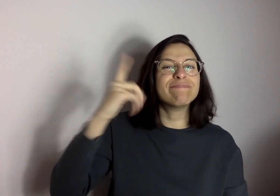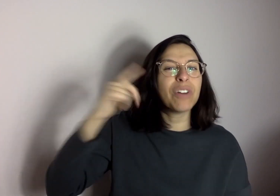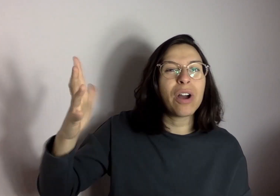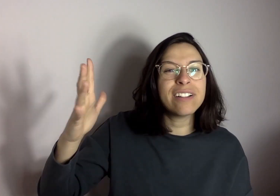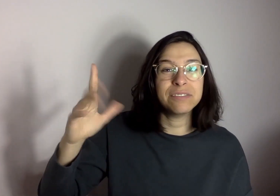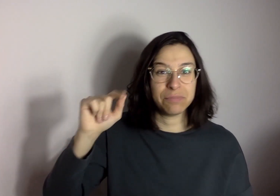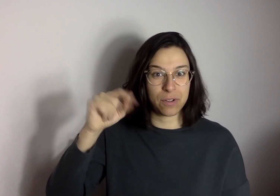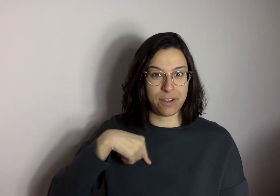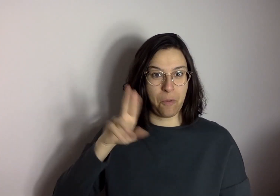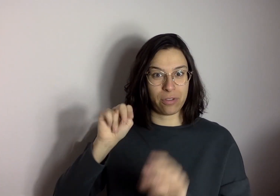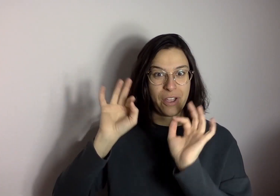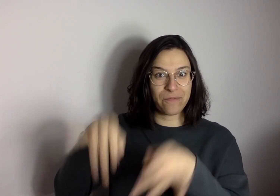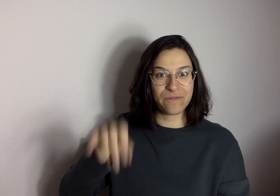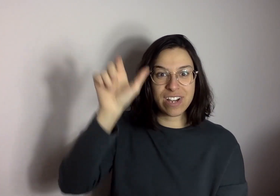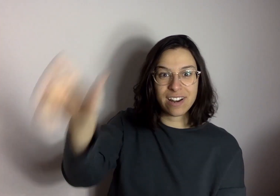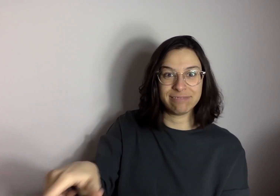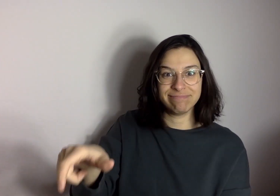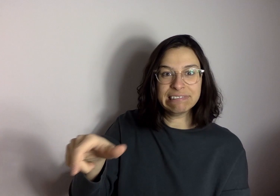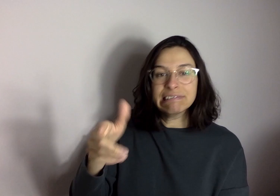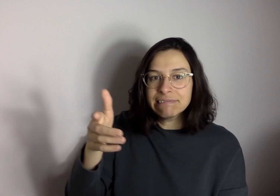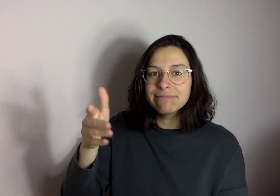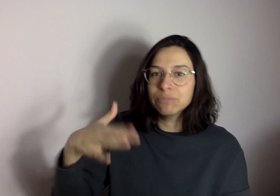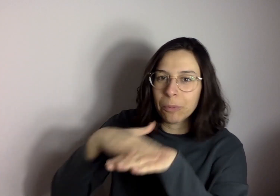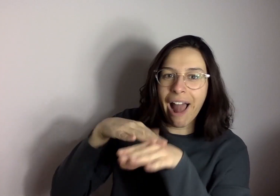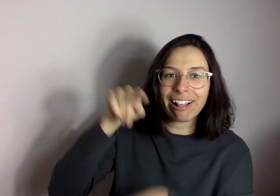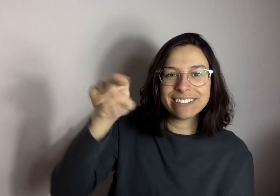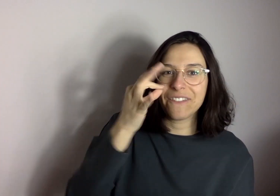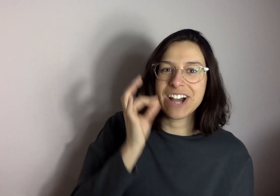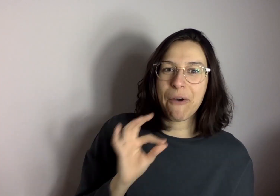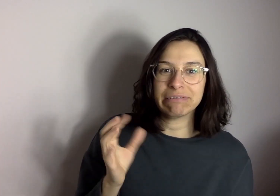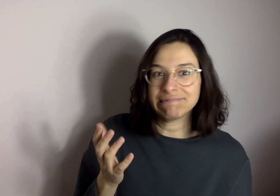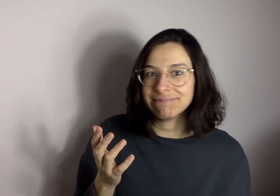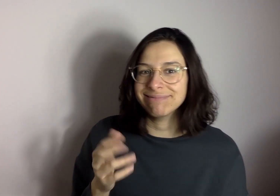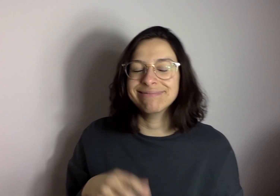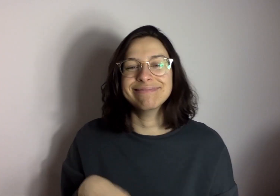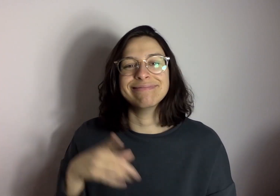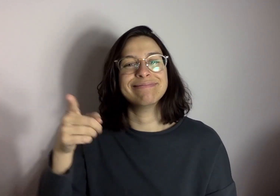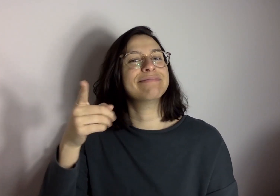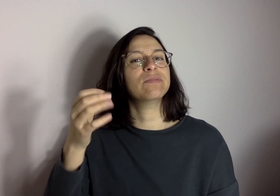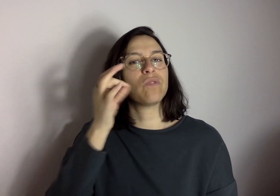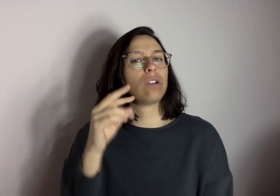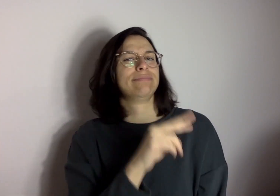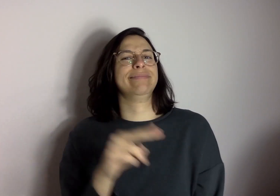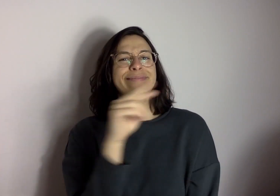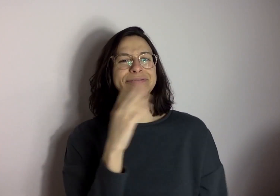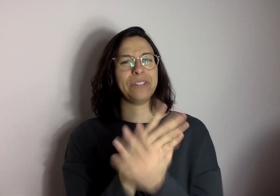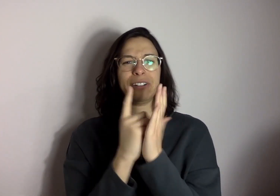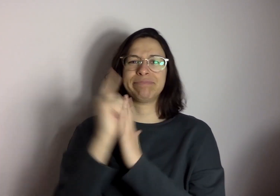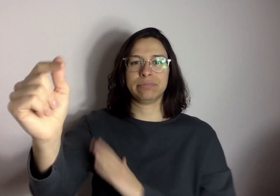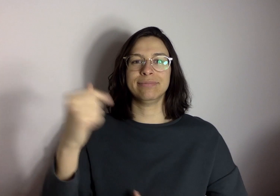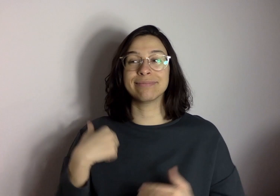yeah so i made the impression of being rude….sorry….but the very confused woman was already gone….